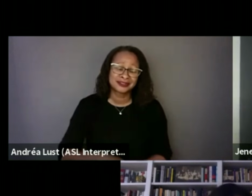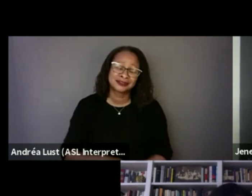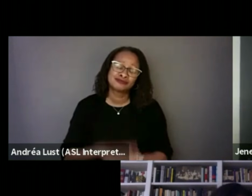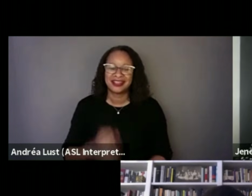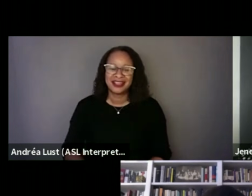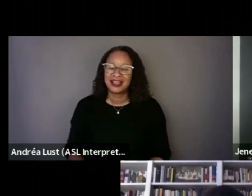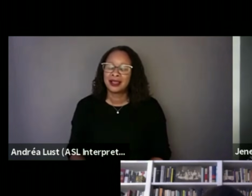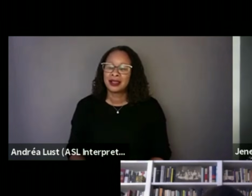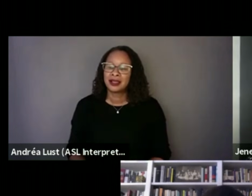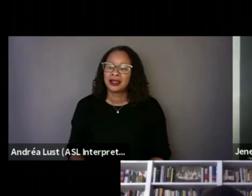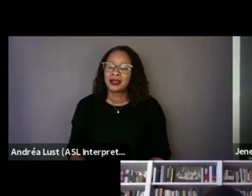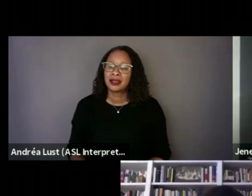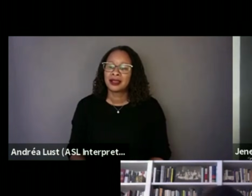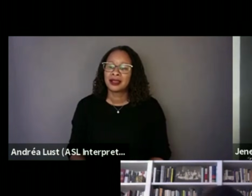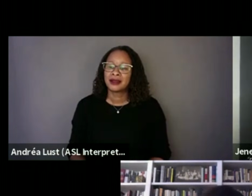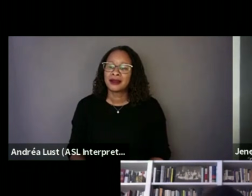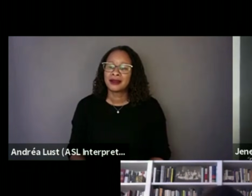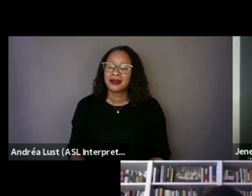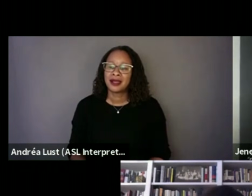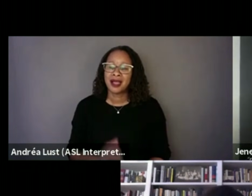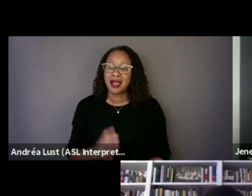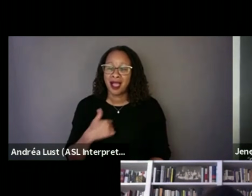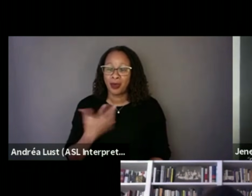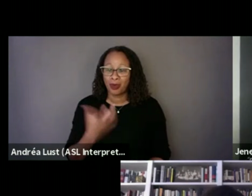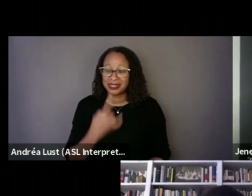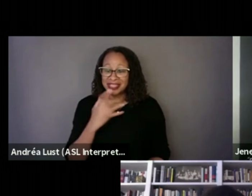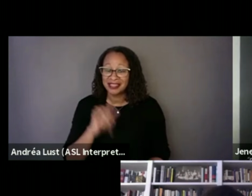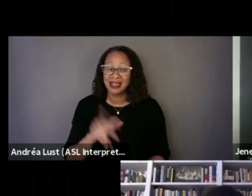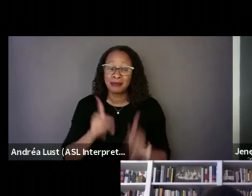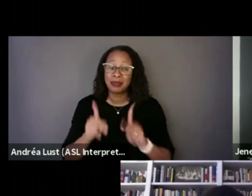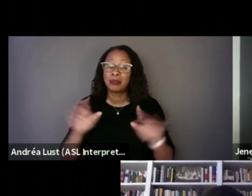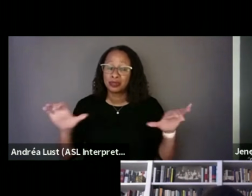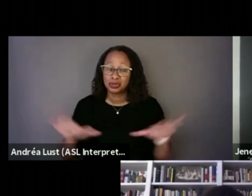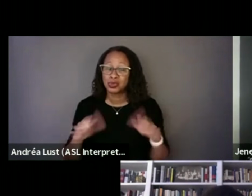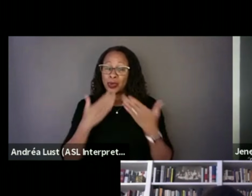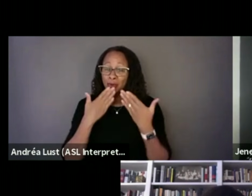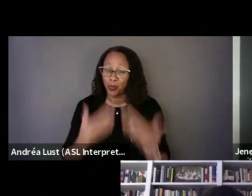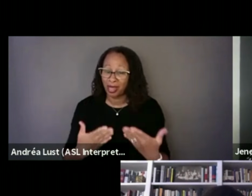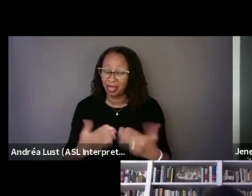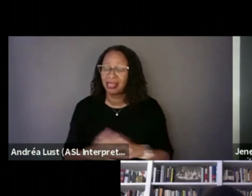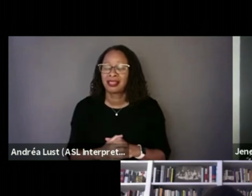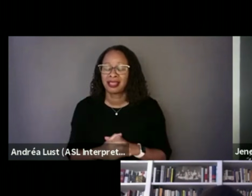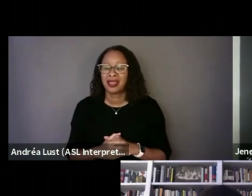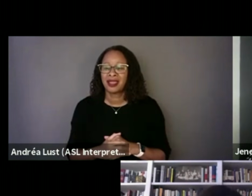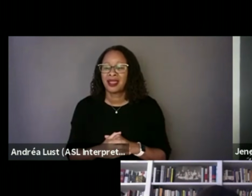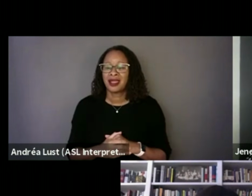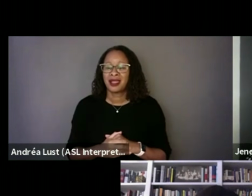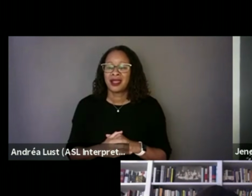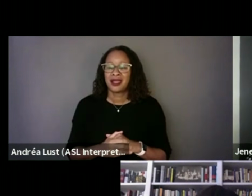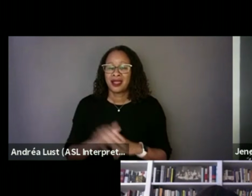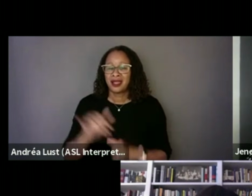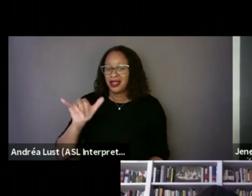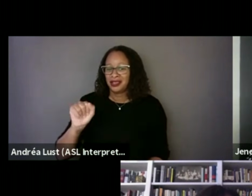Don't say that its a, you know... People are doing well, Yasmeen's children are in school